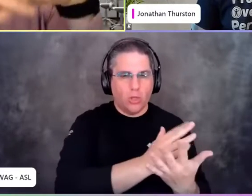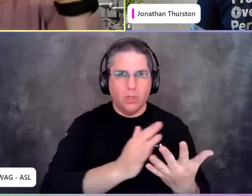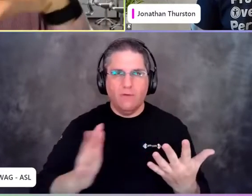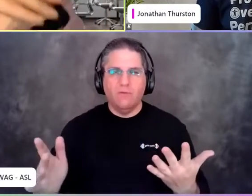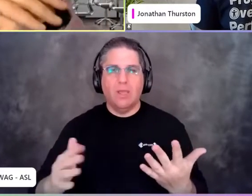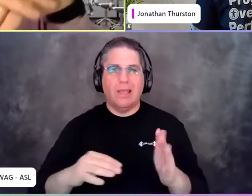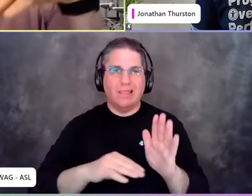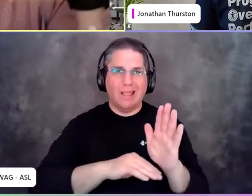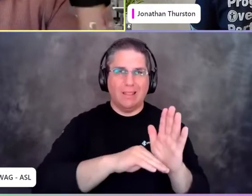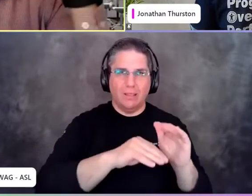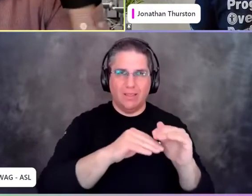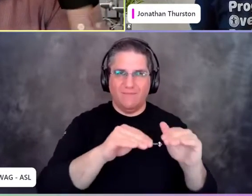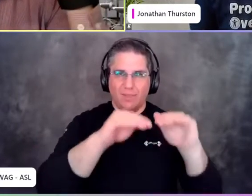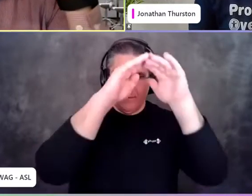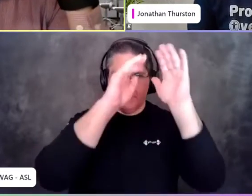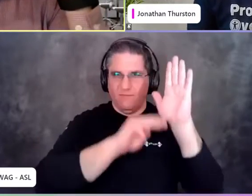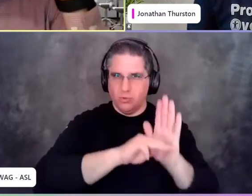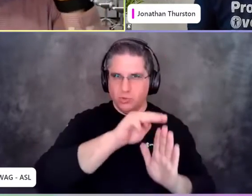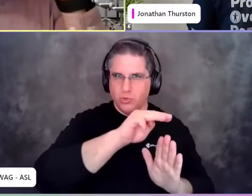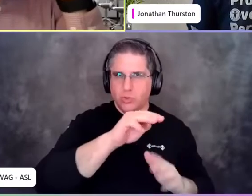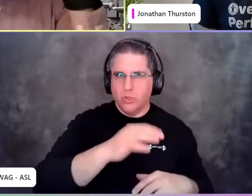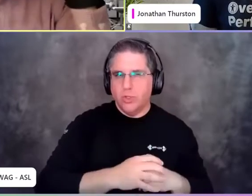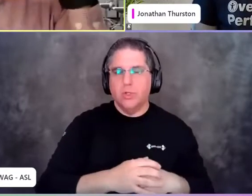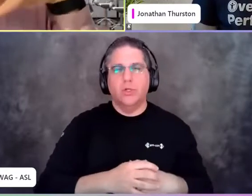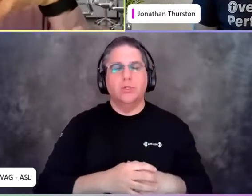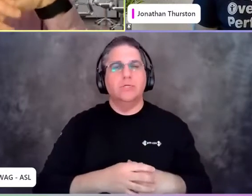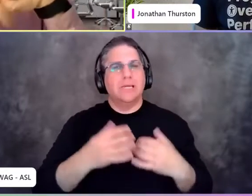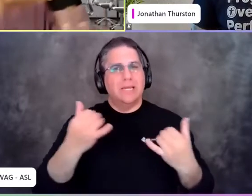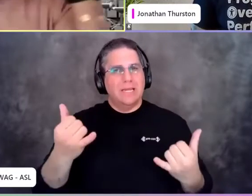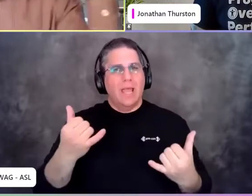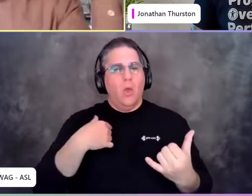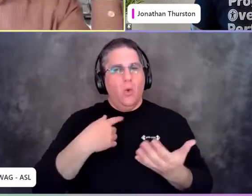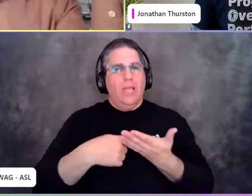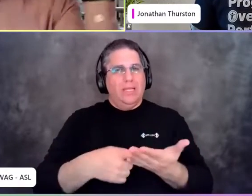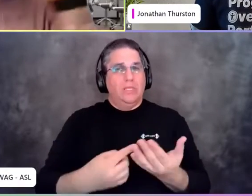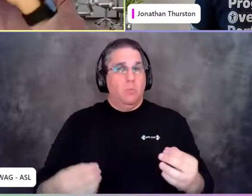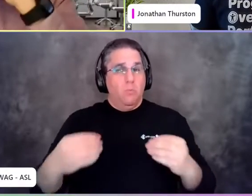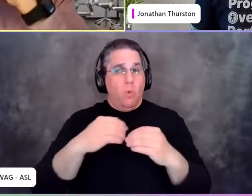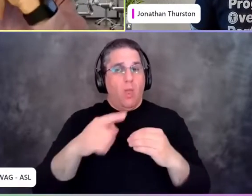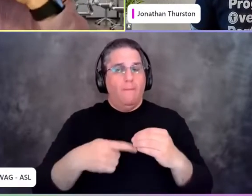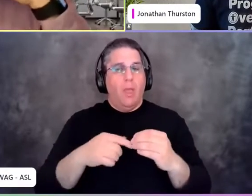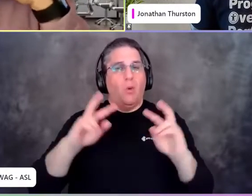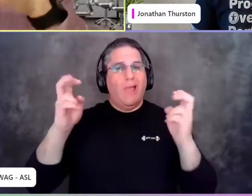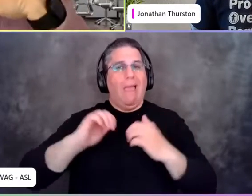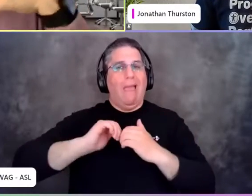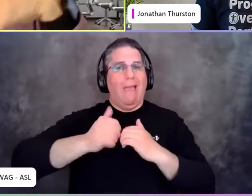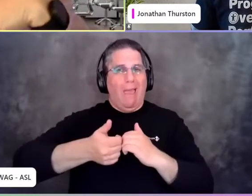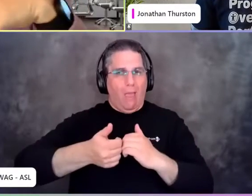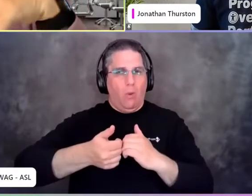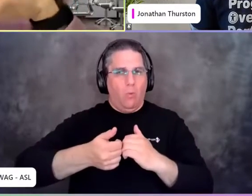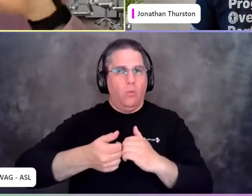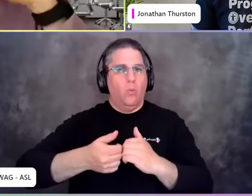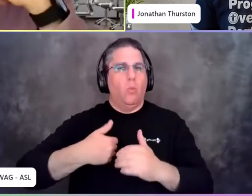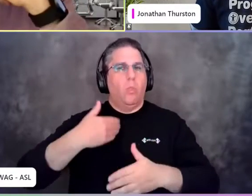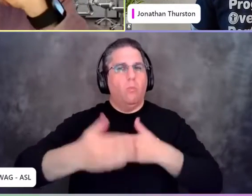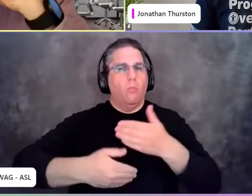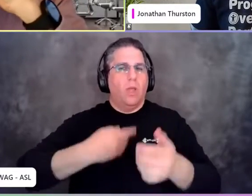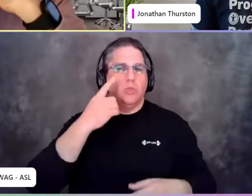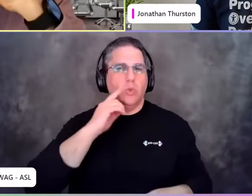interested in doing maturity model assessment. [JAMES] We talked about what they are, both in terms of the substance and material, and also maturity, maybe we can